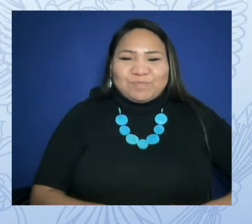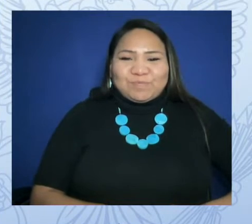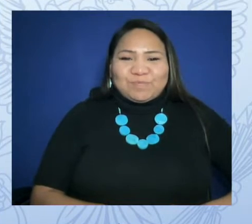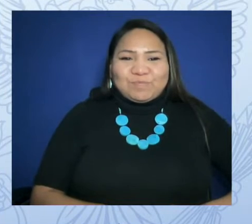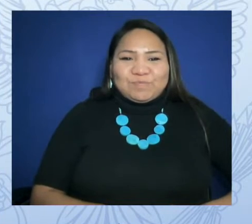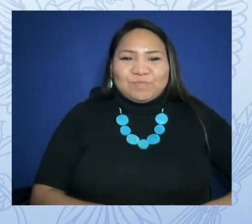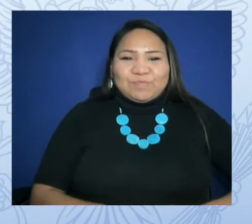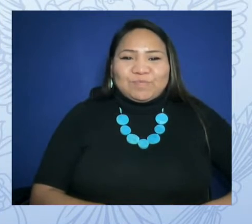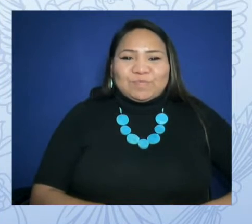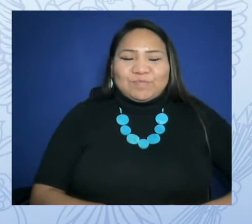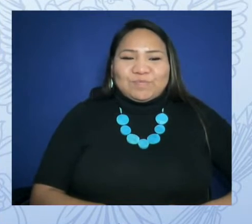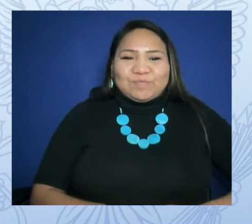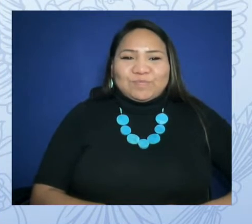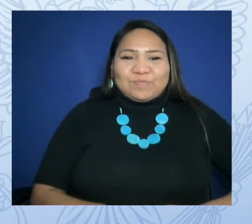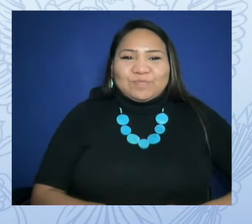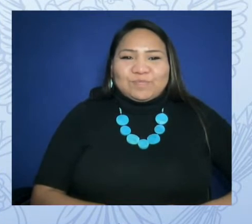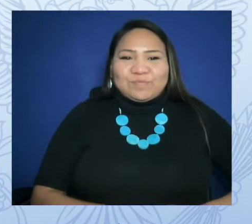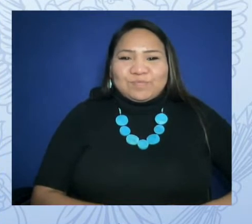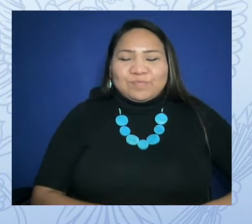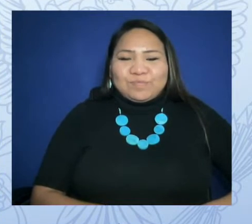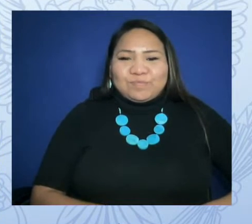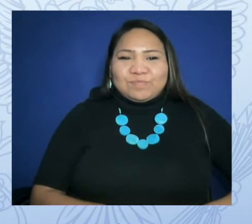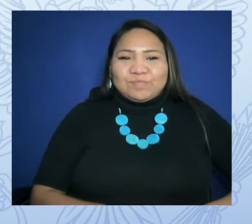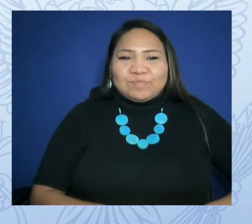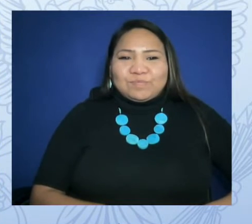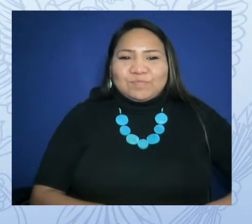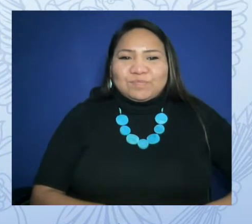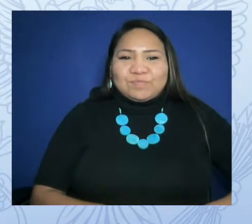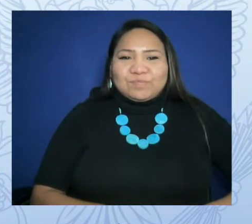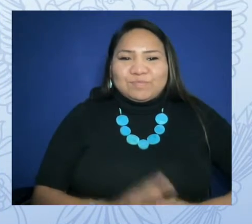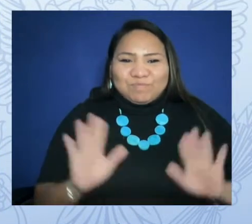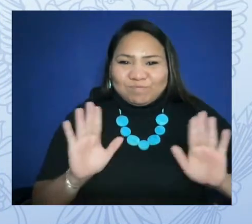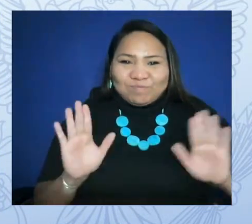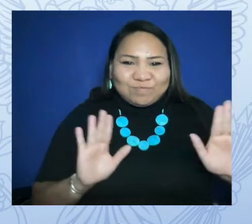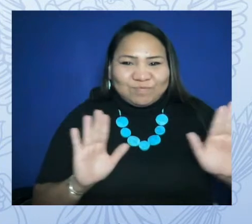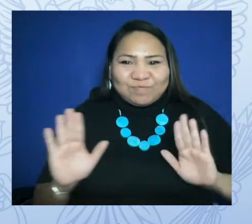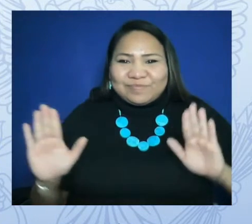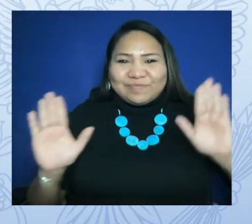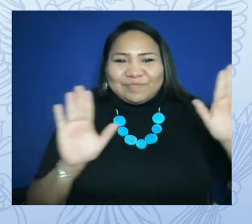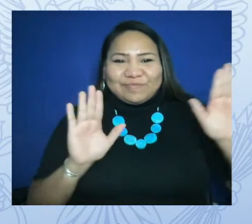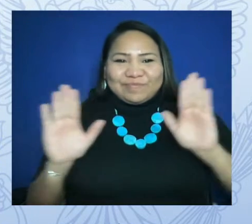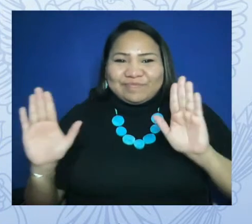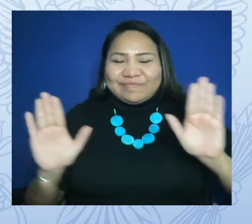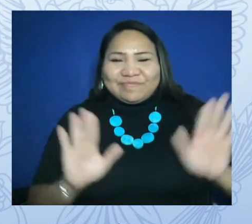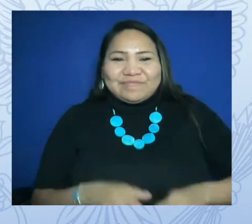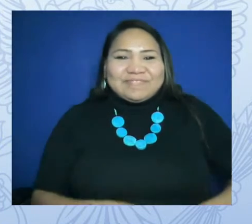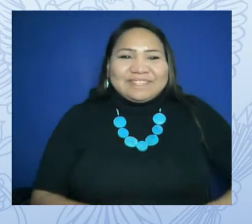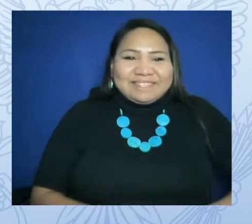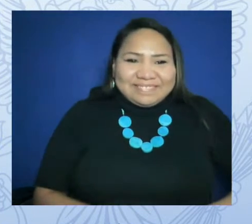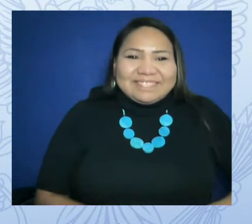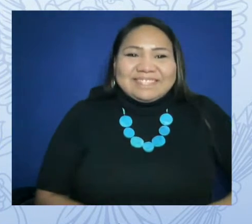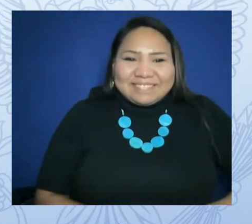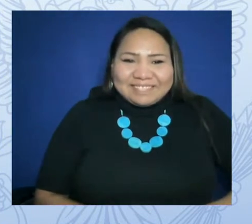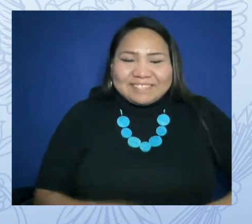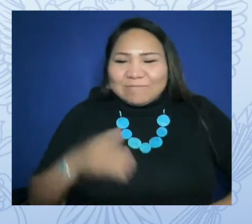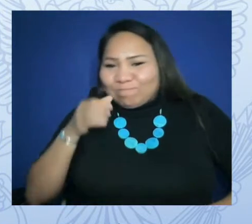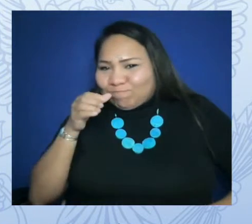Audience Member: I love you!